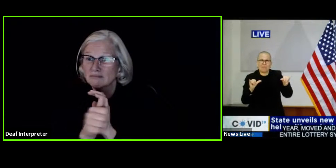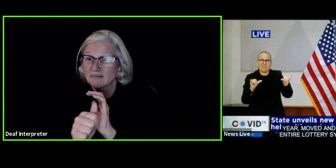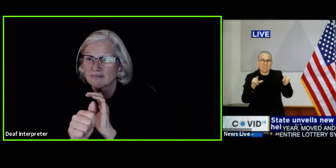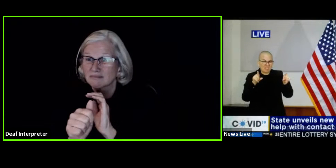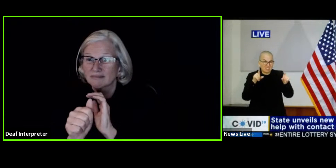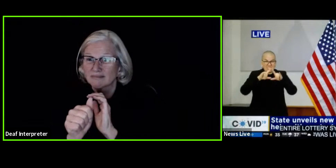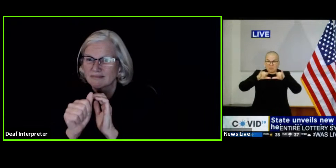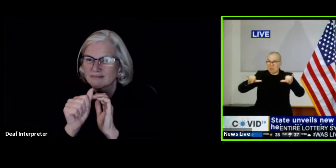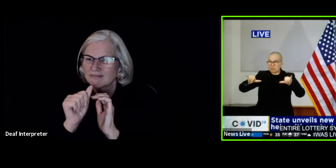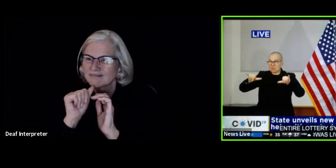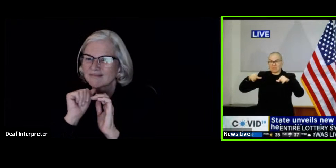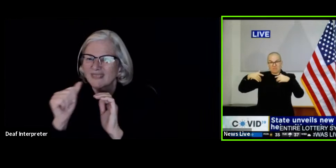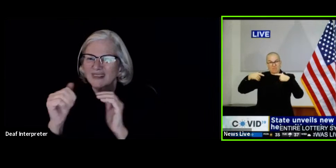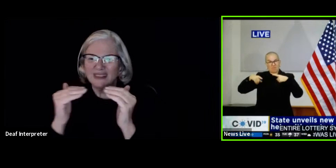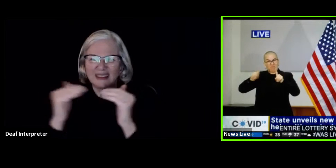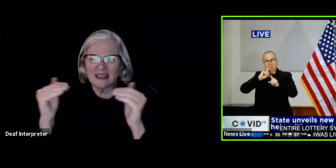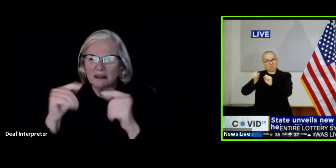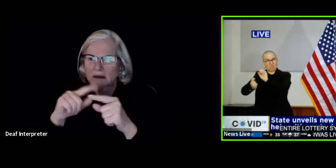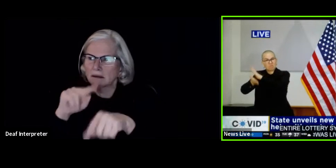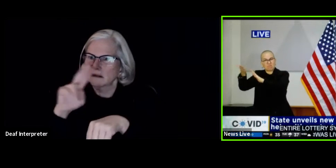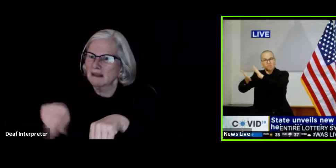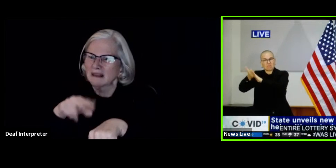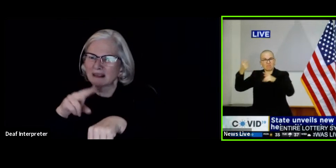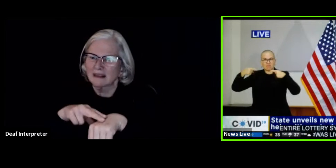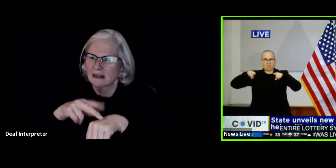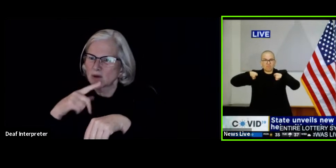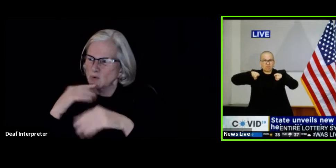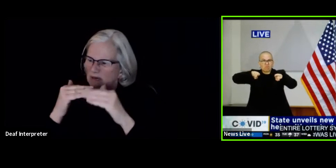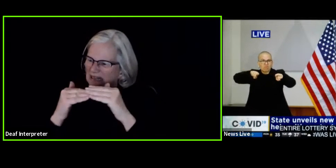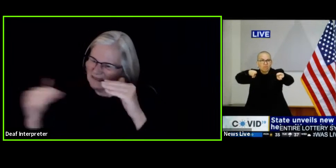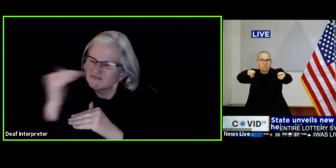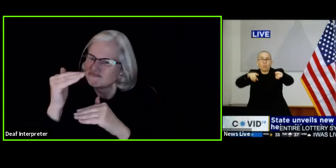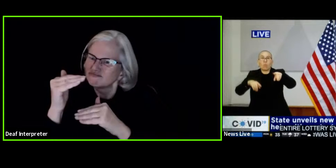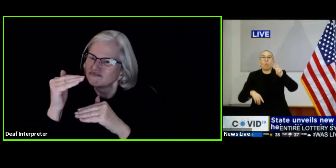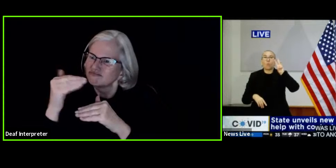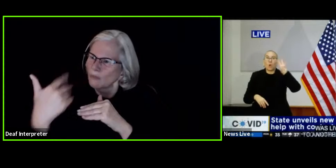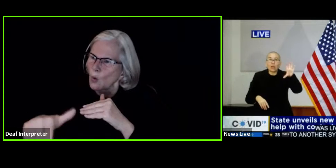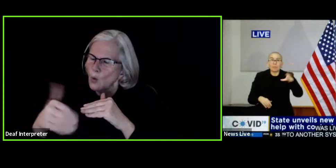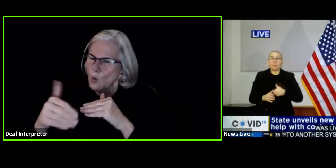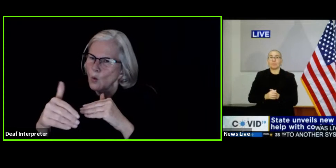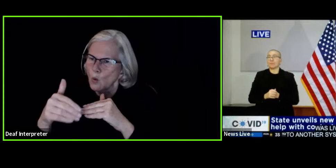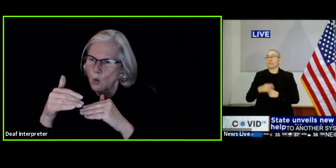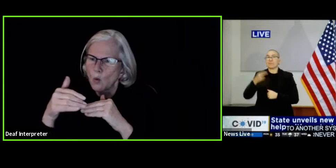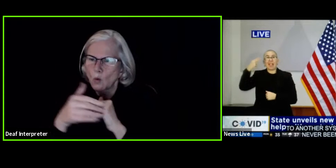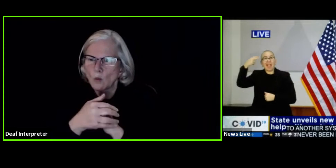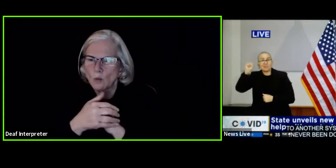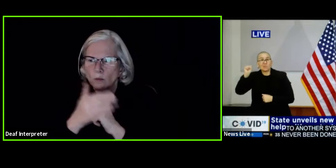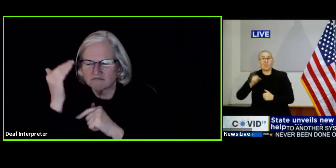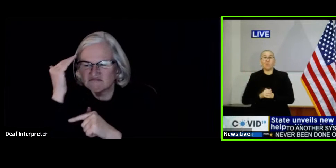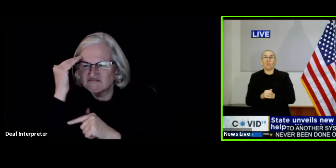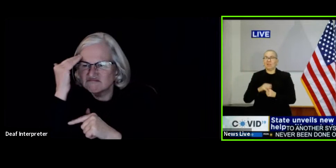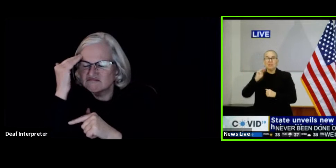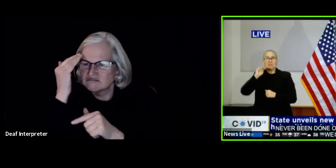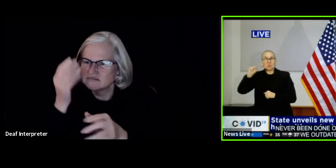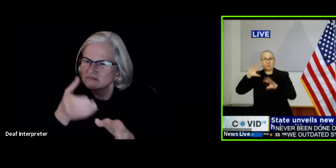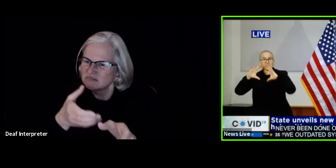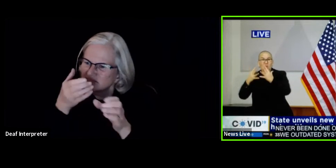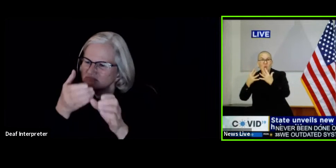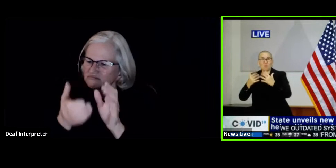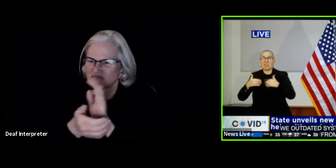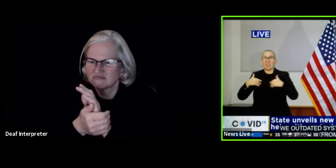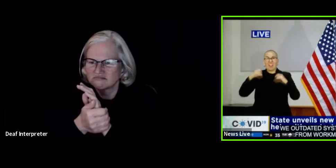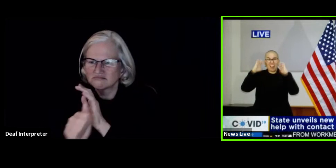WE'VE UPDATED SYSTEMS RANGING FROM WORKMEN'S COMP TO OUR HIGH SCHOOLS AND EDUCATION